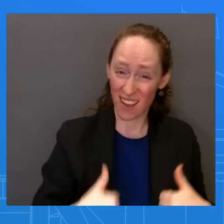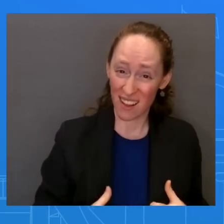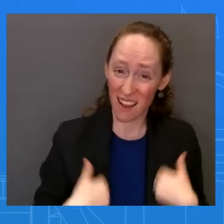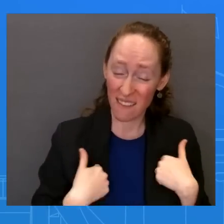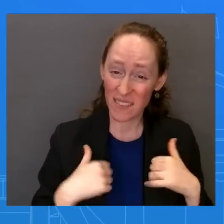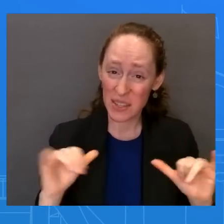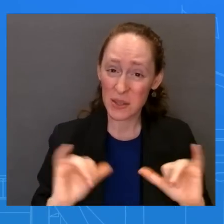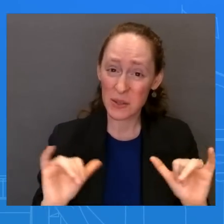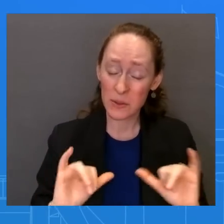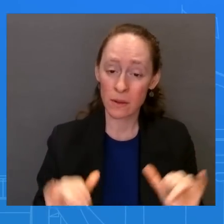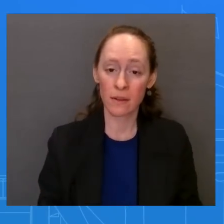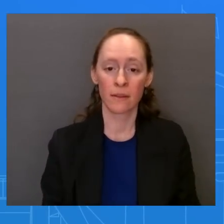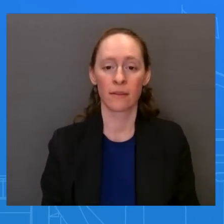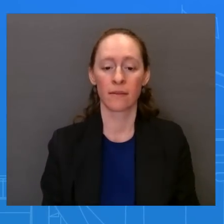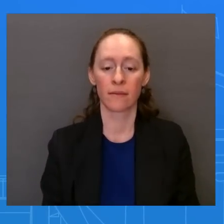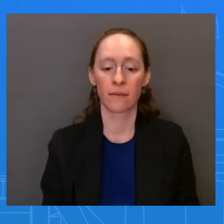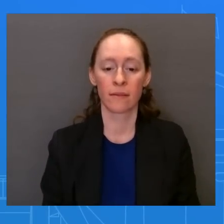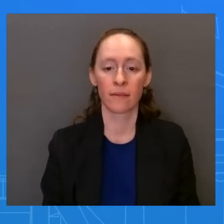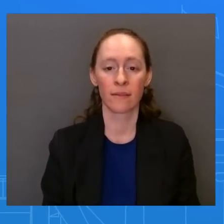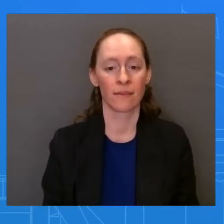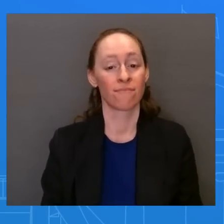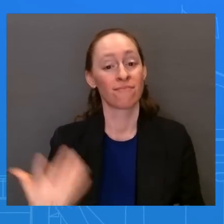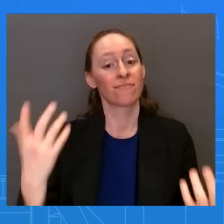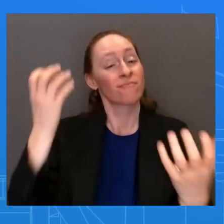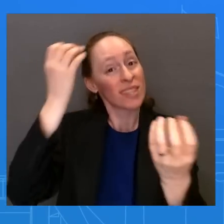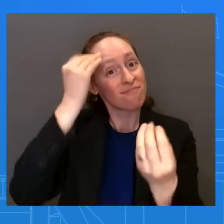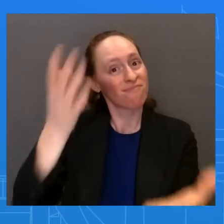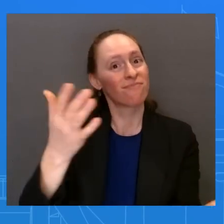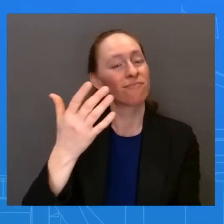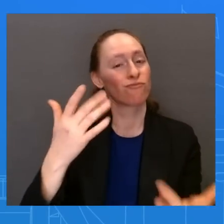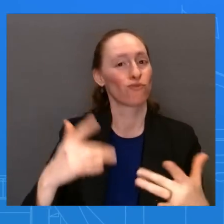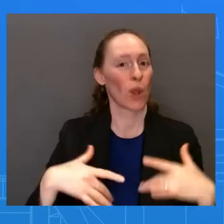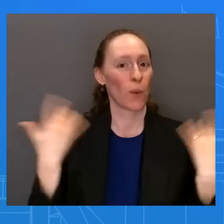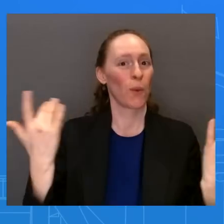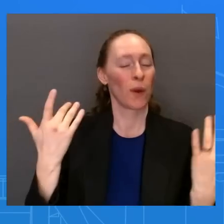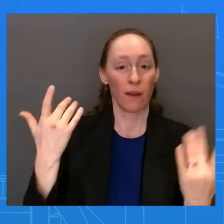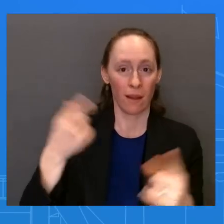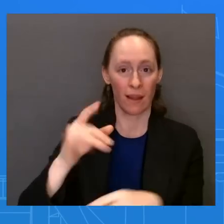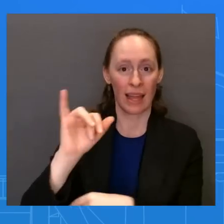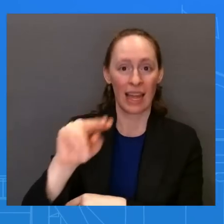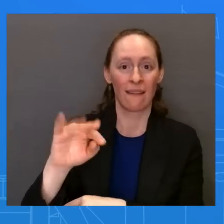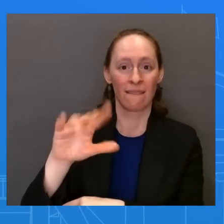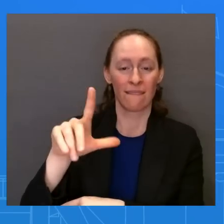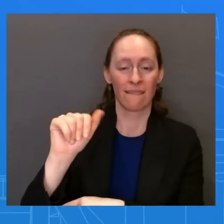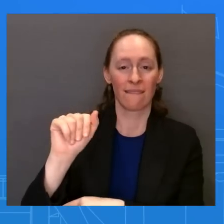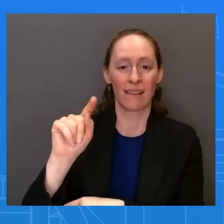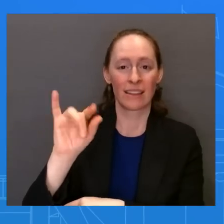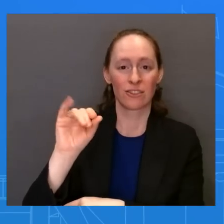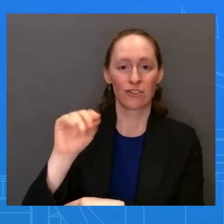Both producer and consumer inflation has fallen -- has now fallen for about six months straight.